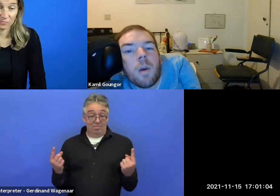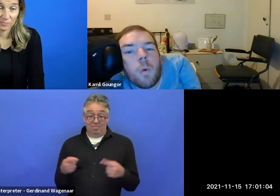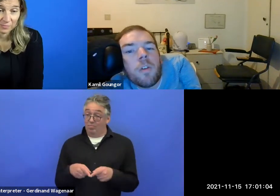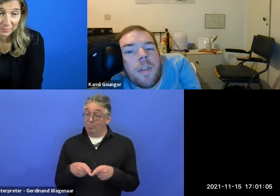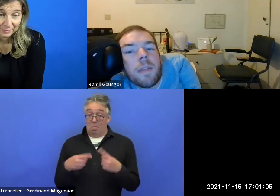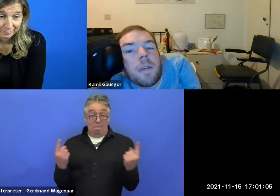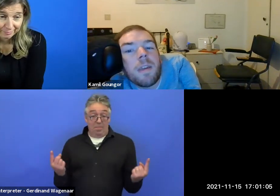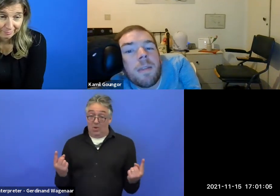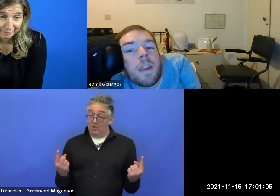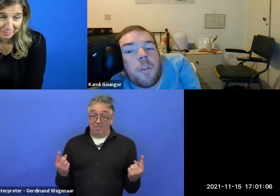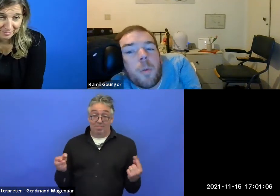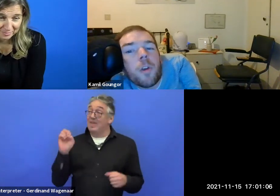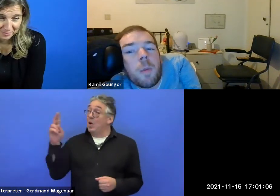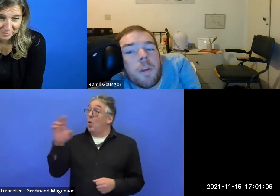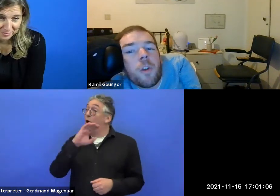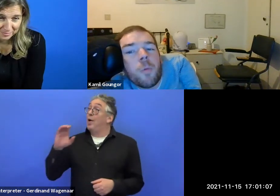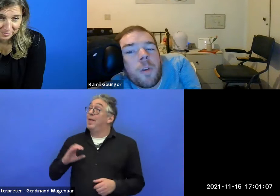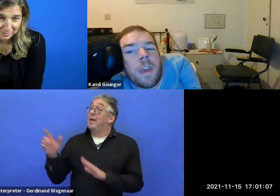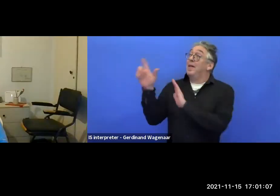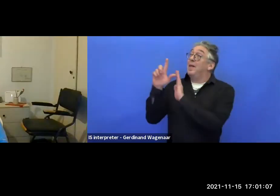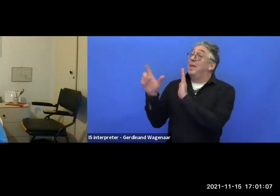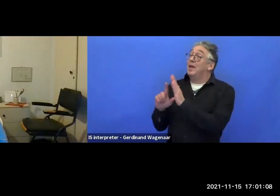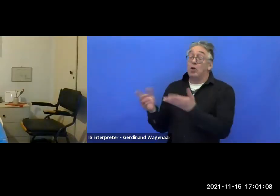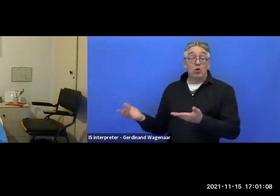that there wasn't recognition for the ESI funds